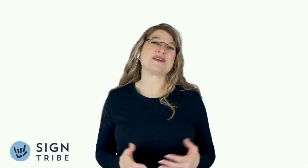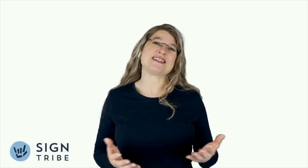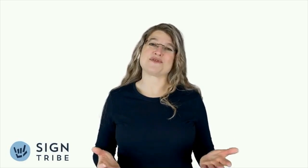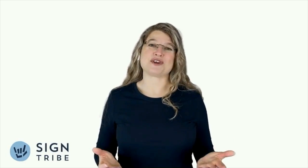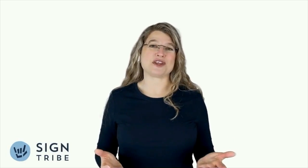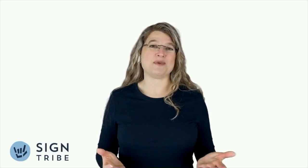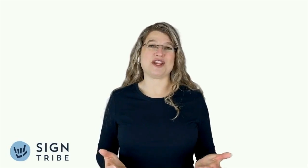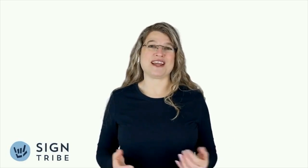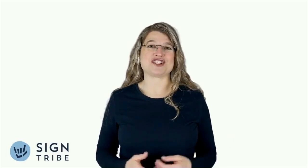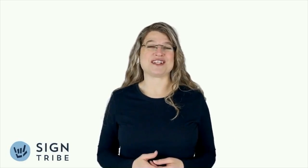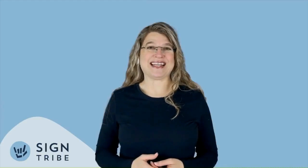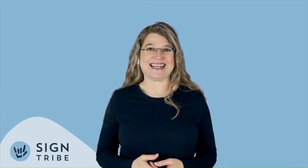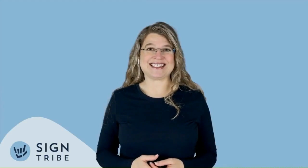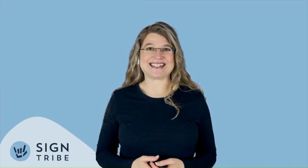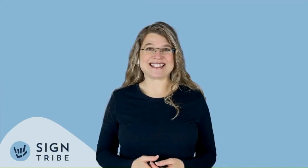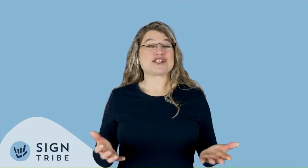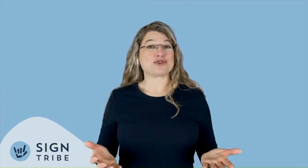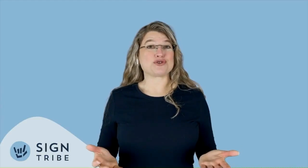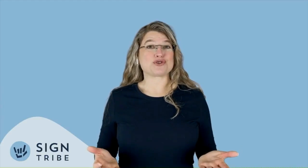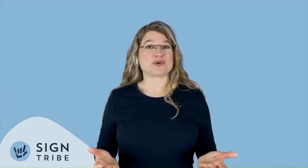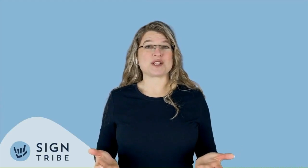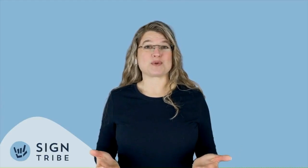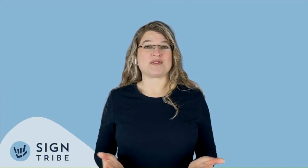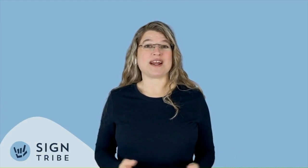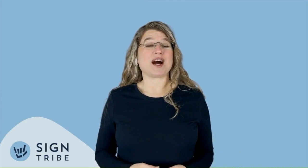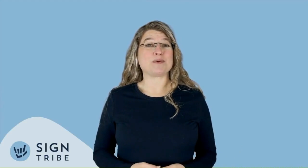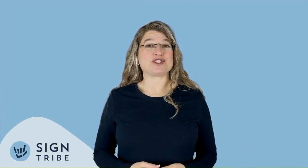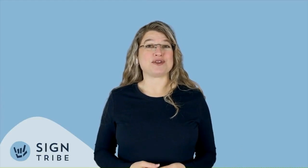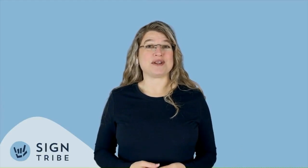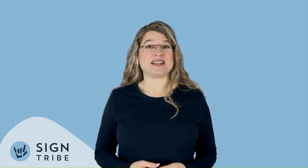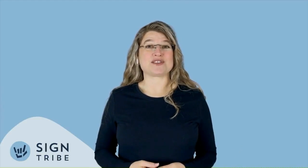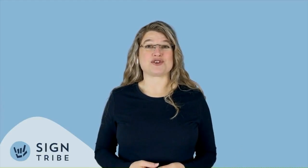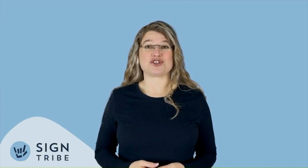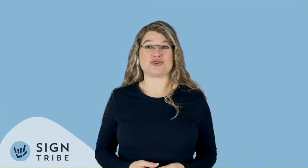with different communication needs. Social stories provide opportunities for children